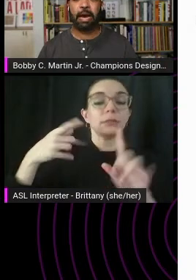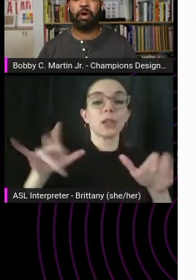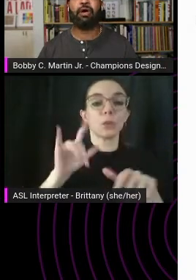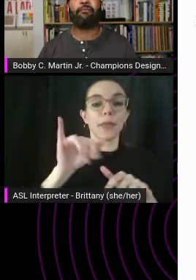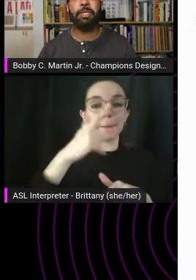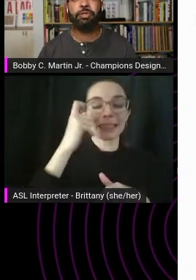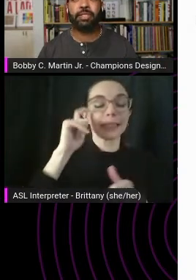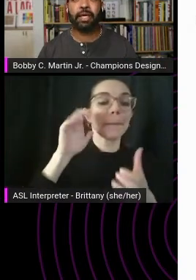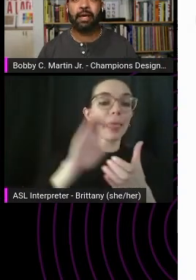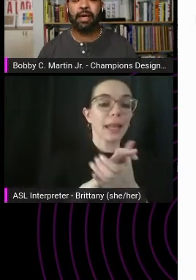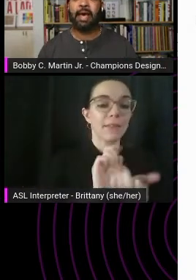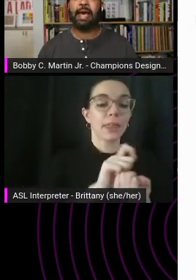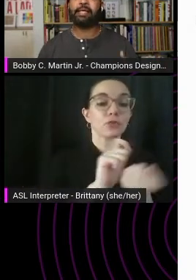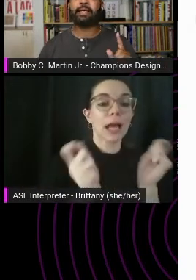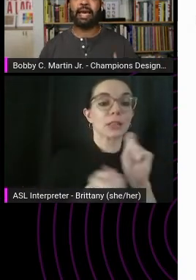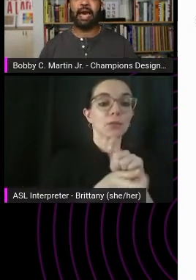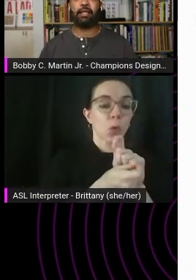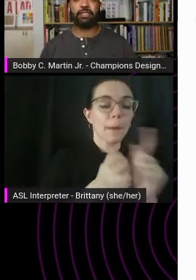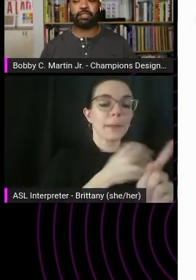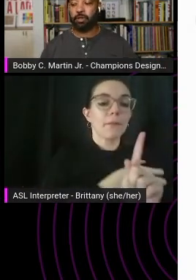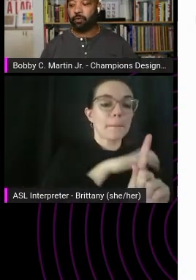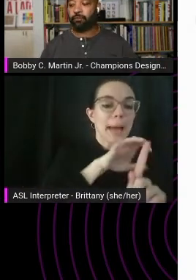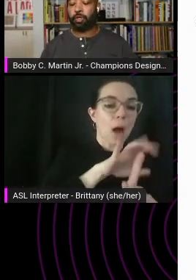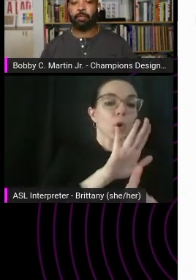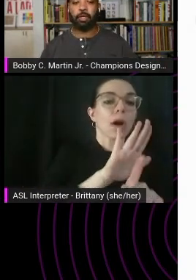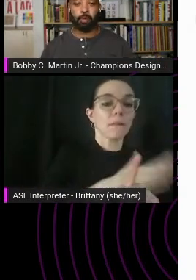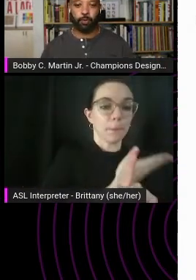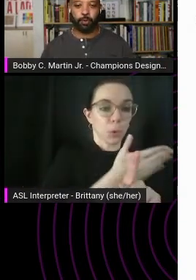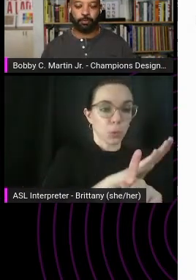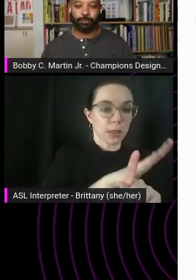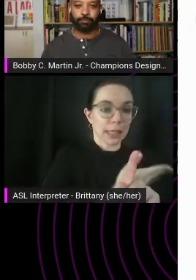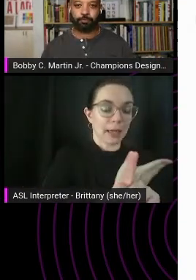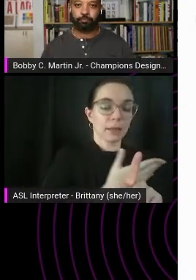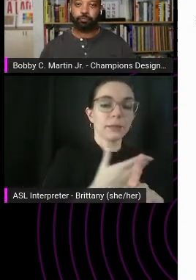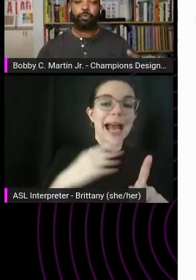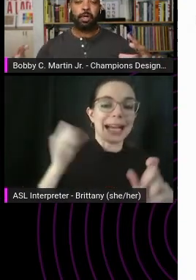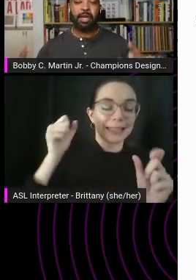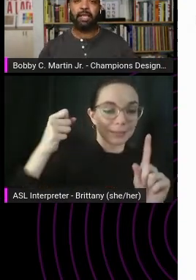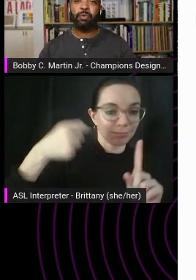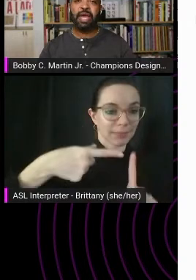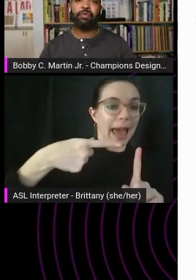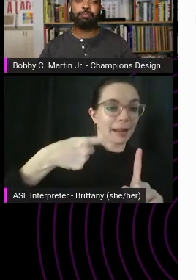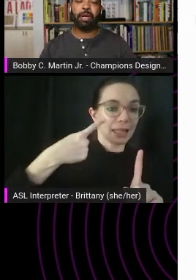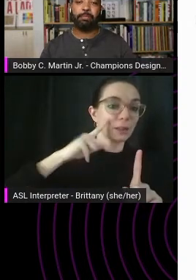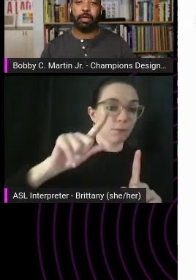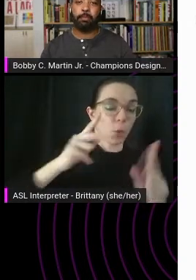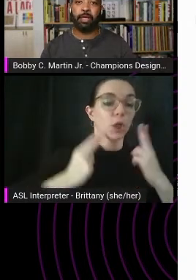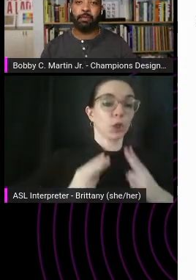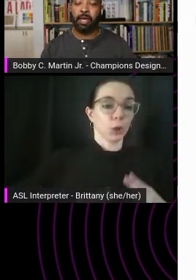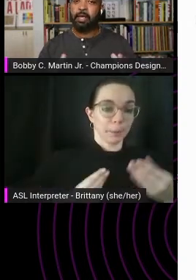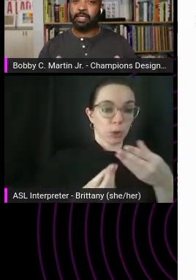power of music as a catalyst for human growth. Now that we have this brand pyramid,